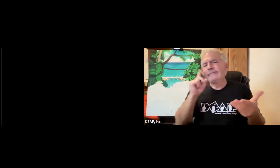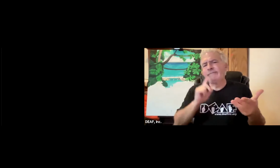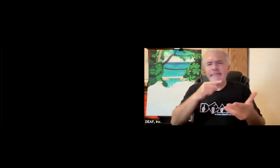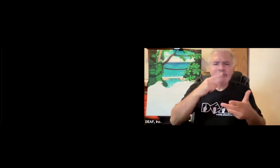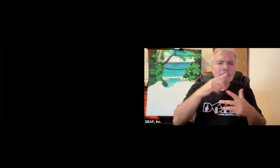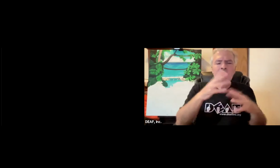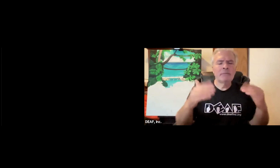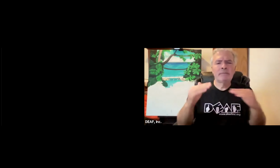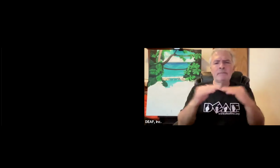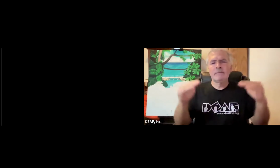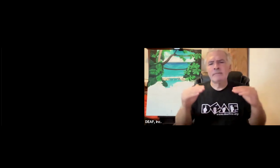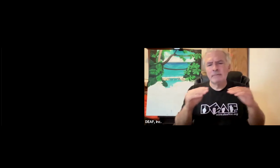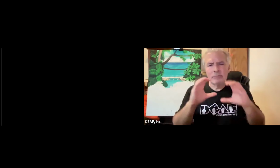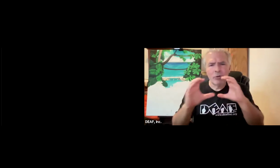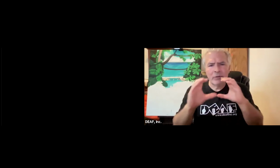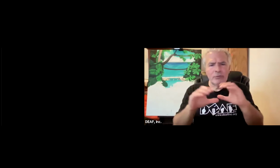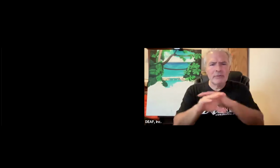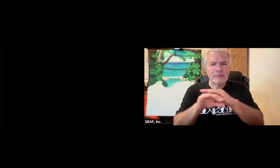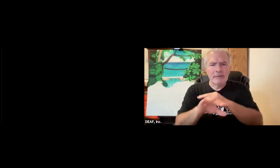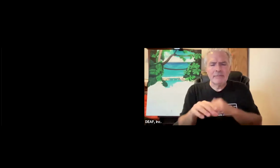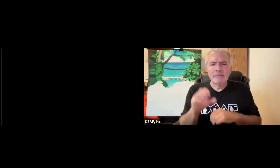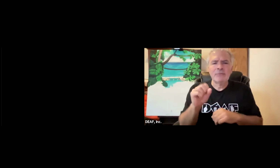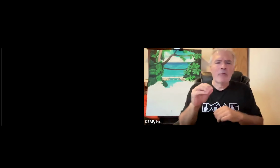Regardless if you're deaf or hearing, equal communication access is important.